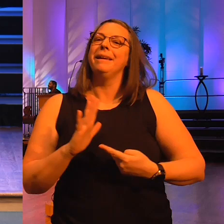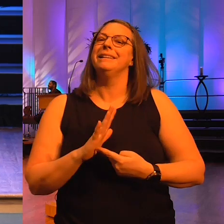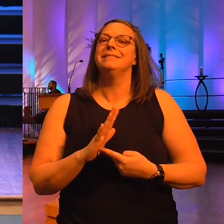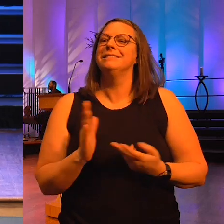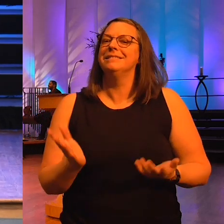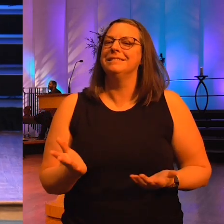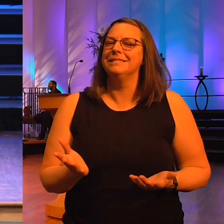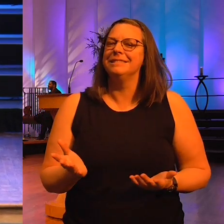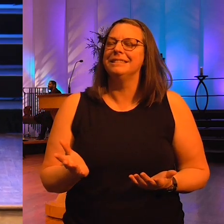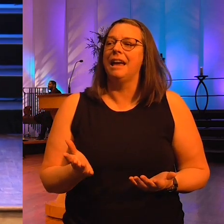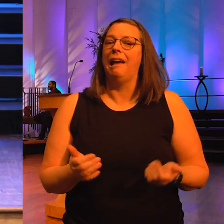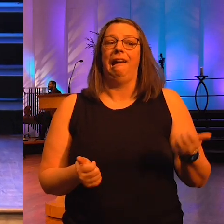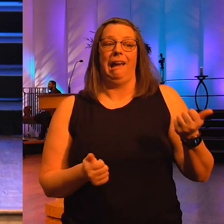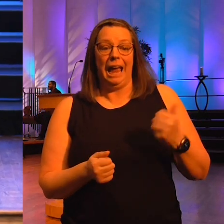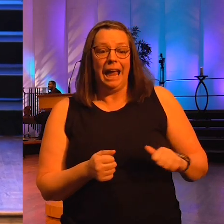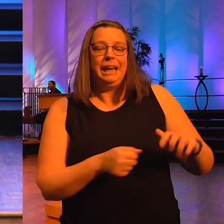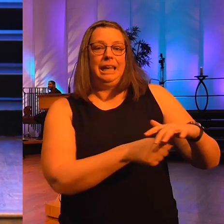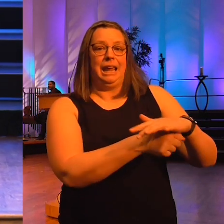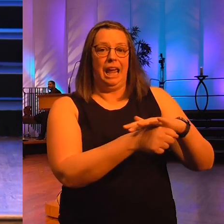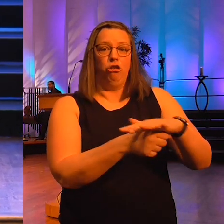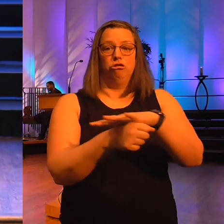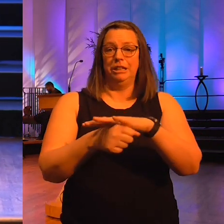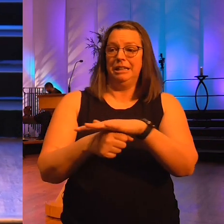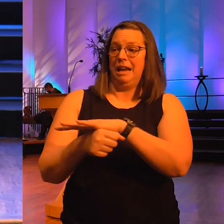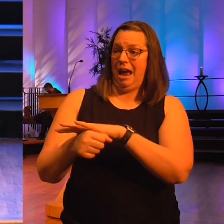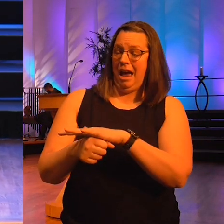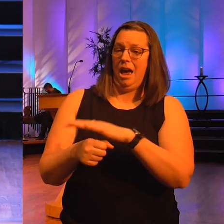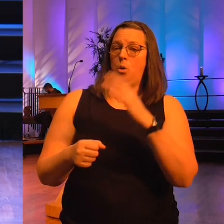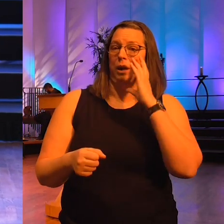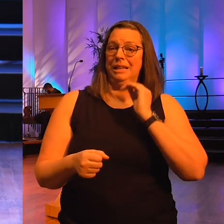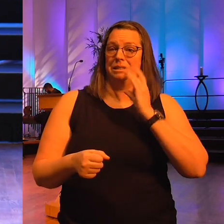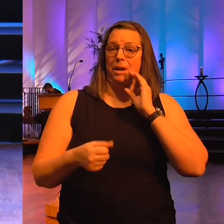area in our lives where we experience divisiveness we bring a consciousness